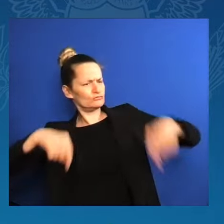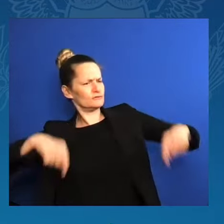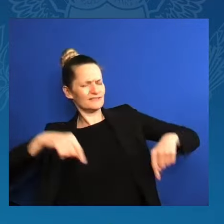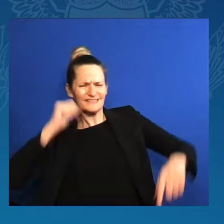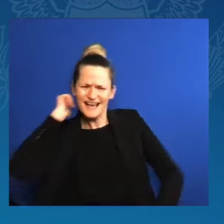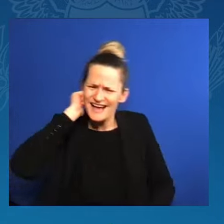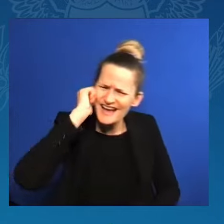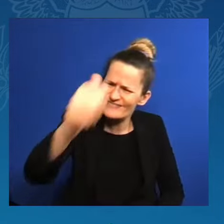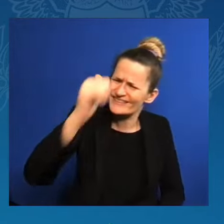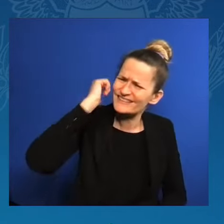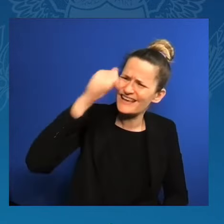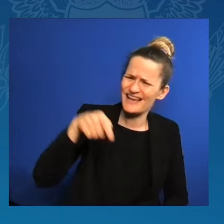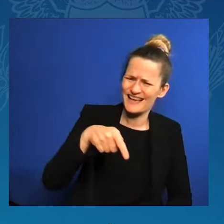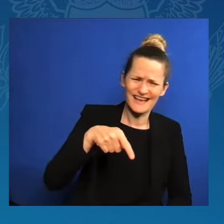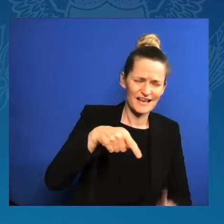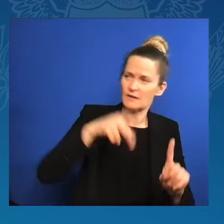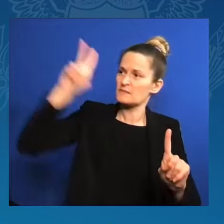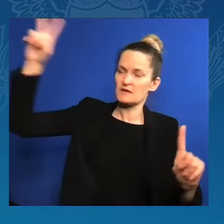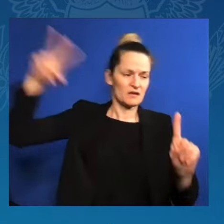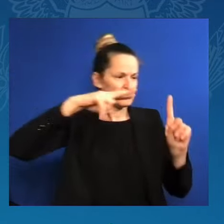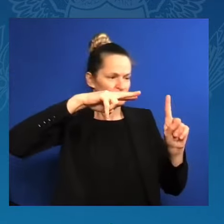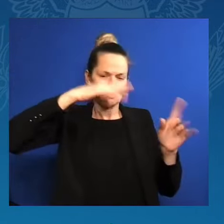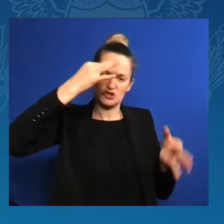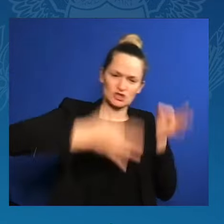being made to feel as though they should be silent.